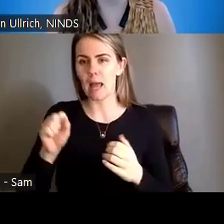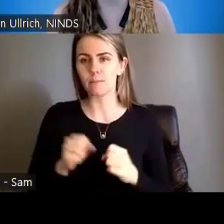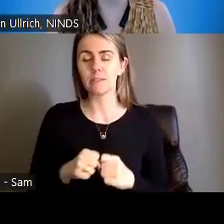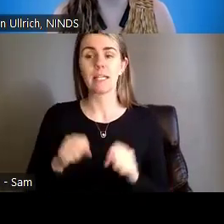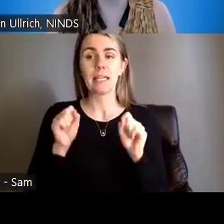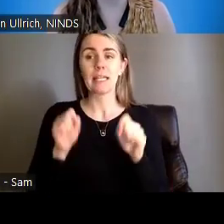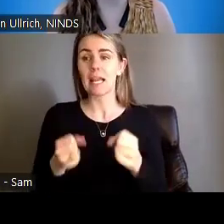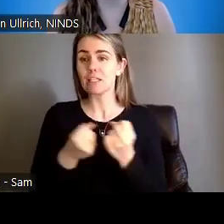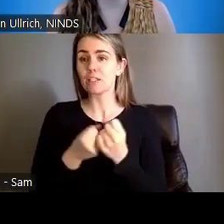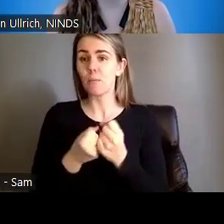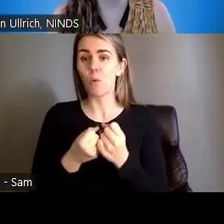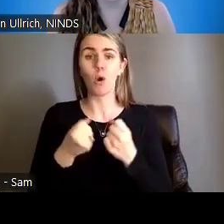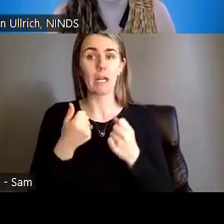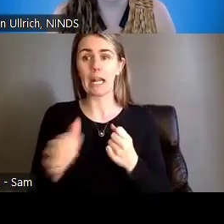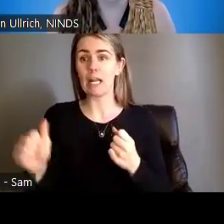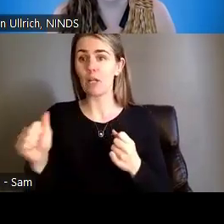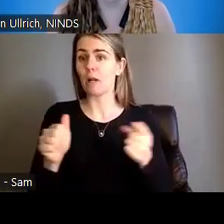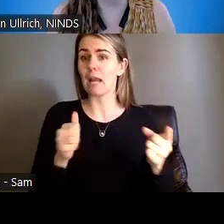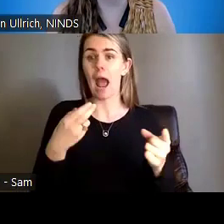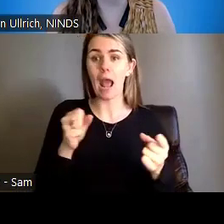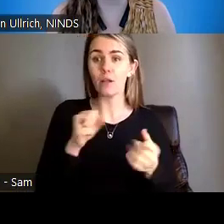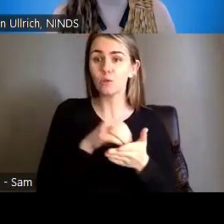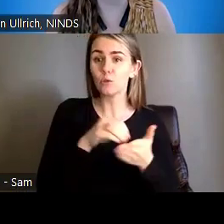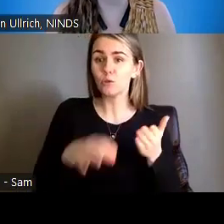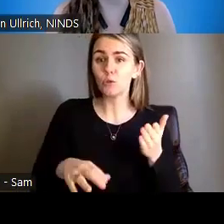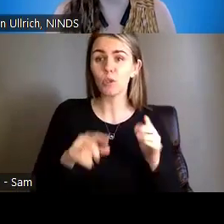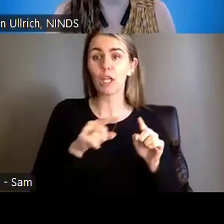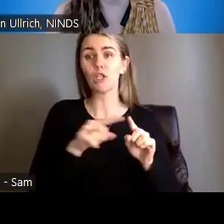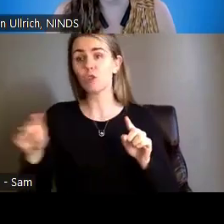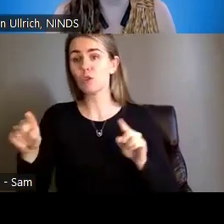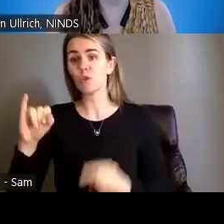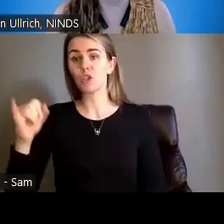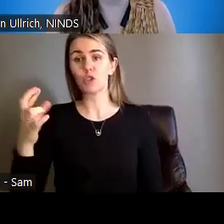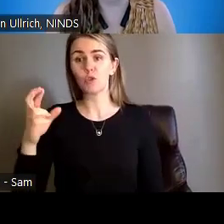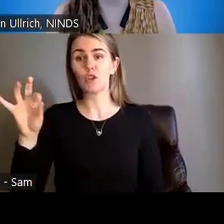all the way to a junior faculty member. So it's a very flexible program.